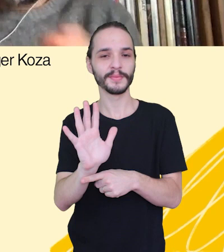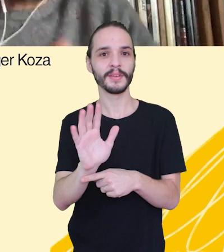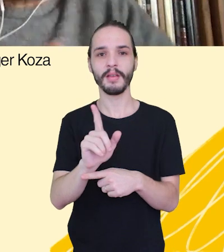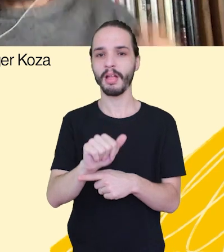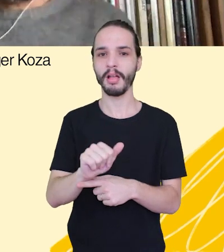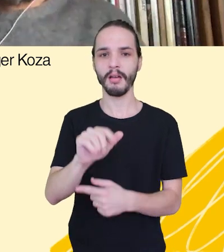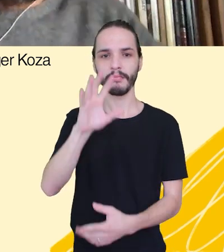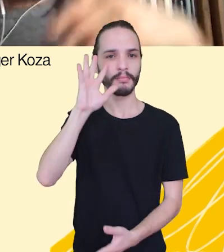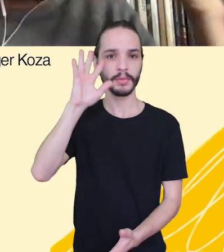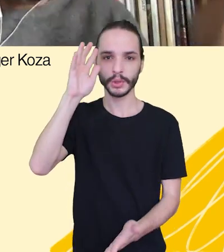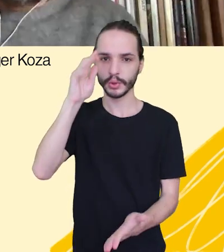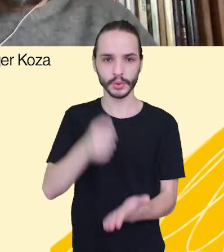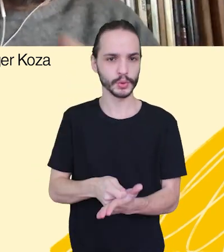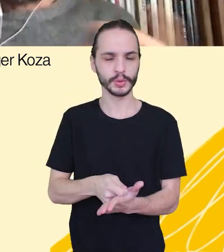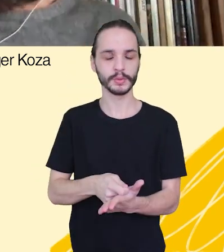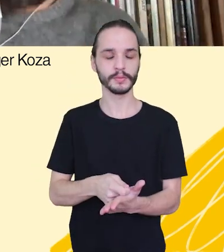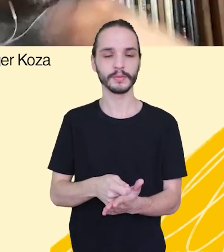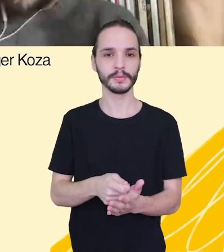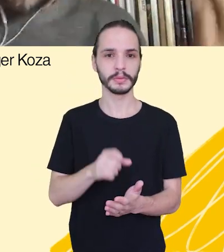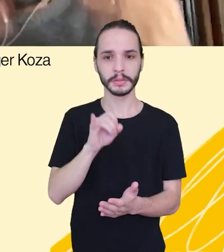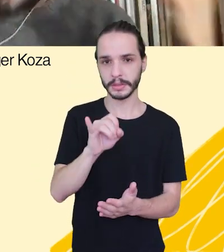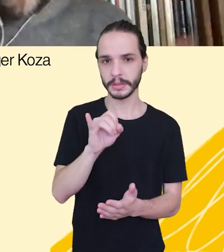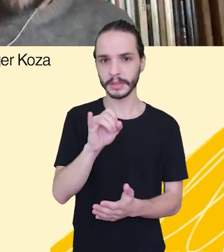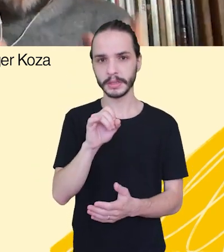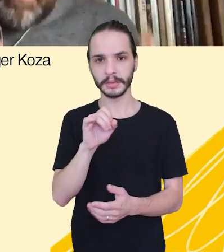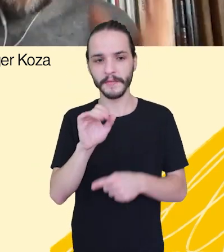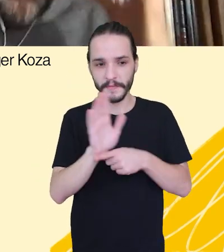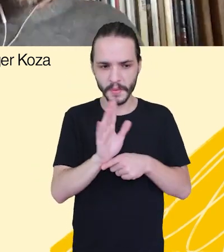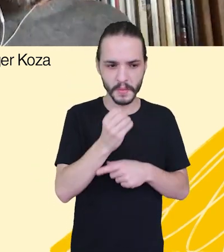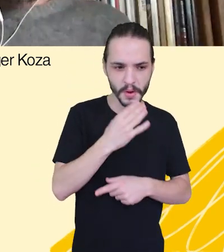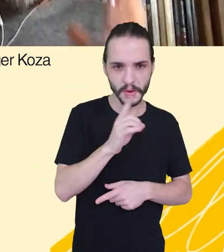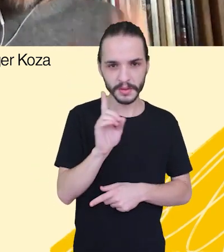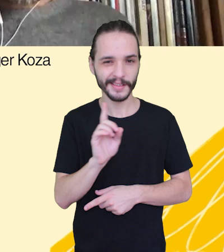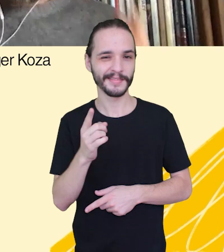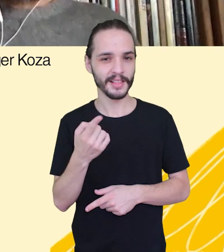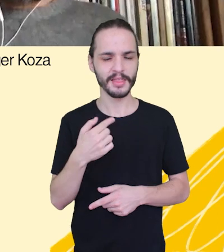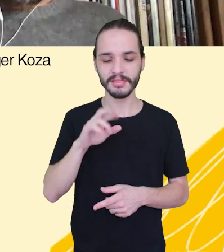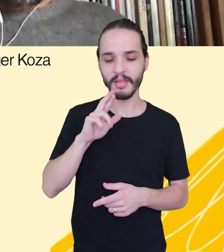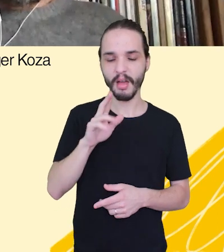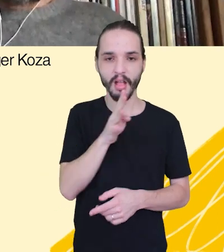You know? It's not just let's start the film however. No. The first shot in a film...